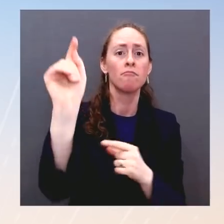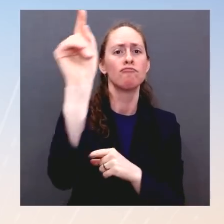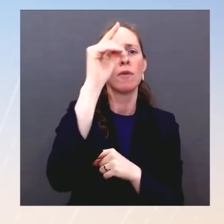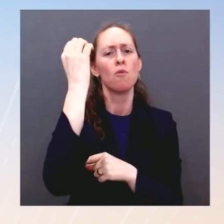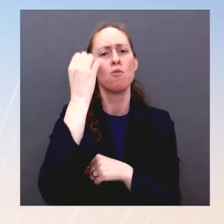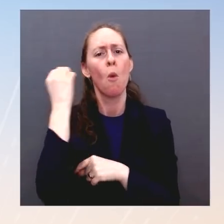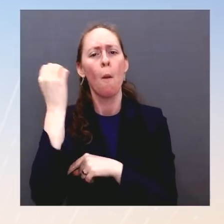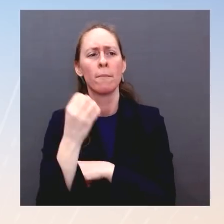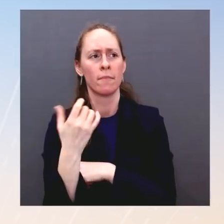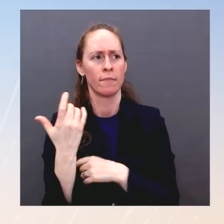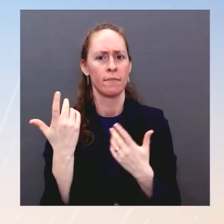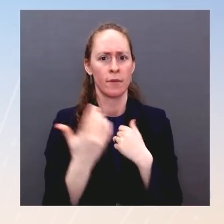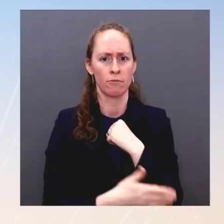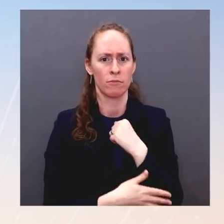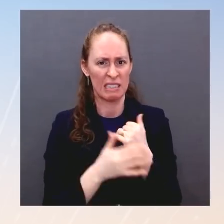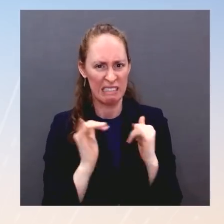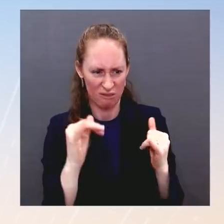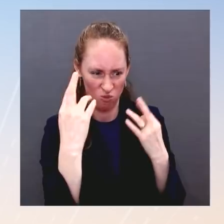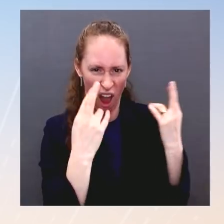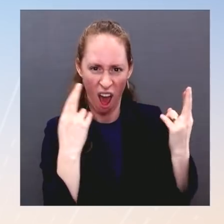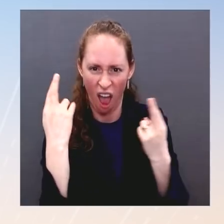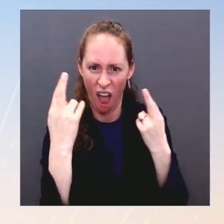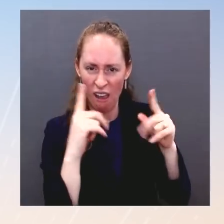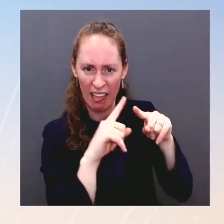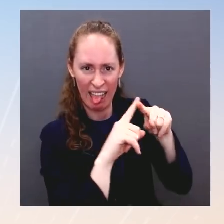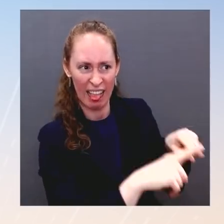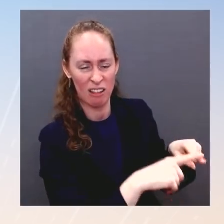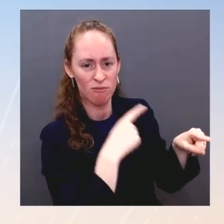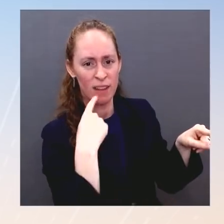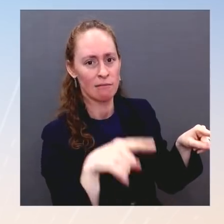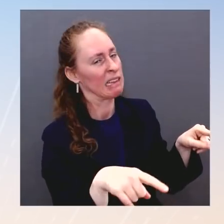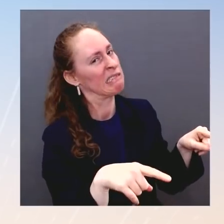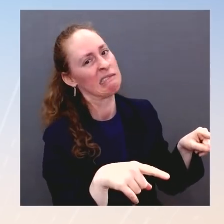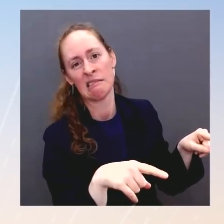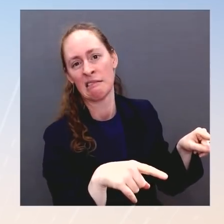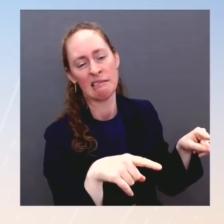and they're making their own decisions about diversifying. And as I noted a little bit earlier,